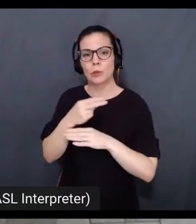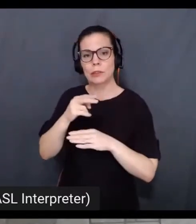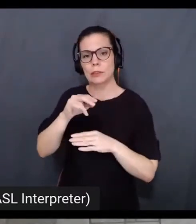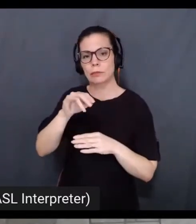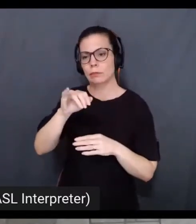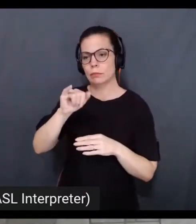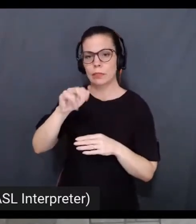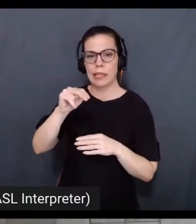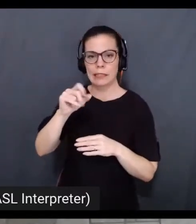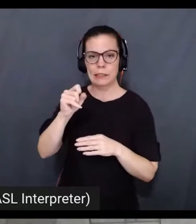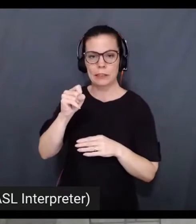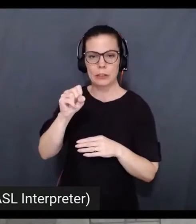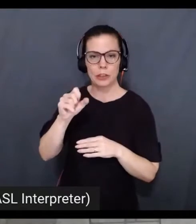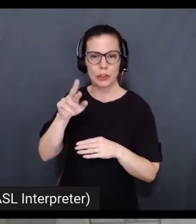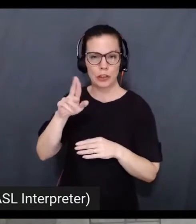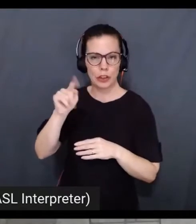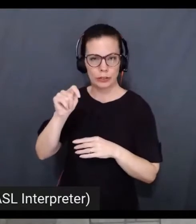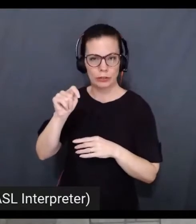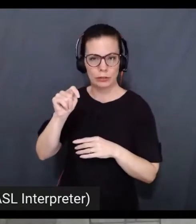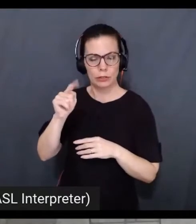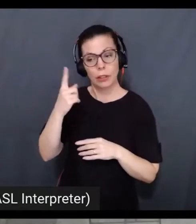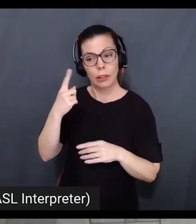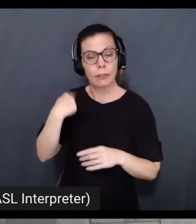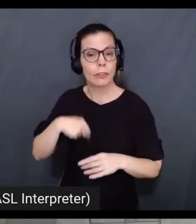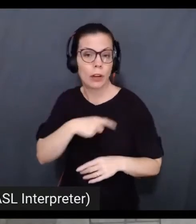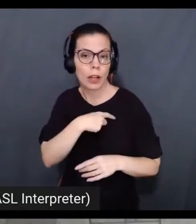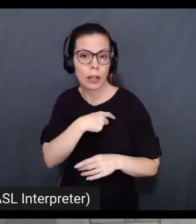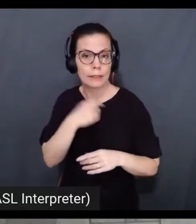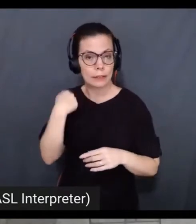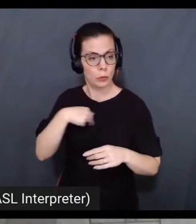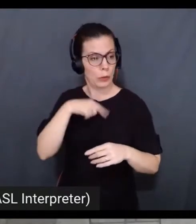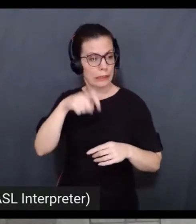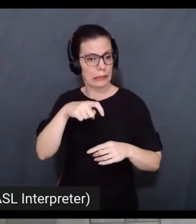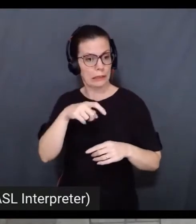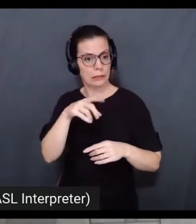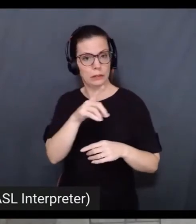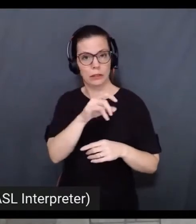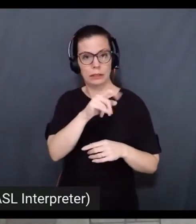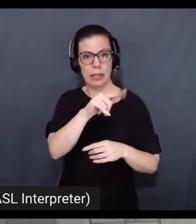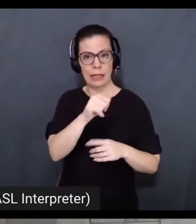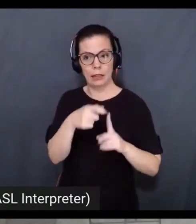And so for us, when we needed to get data to the database, that part of it we just went ahead